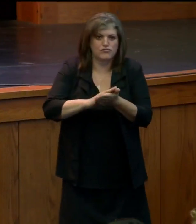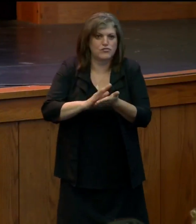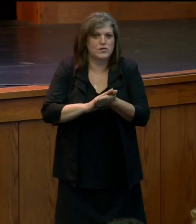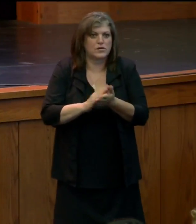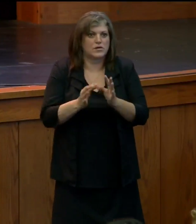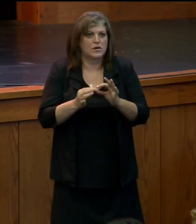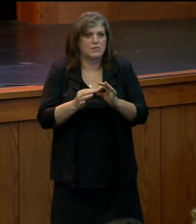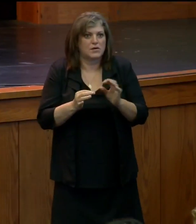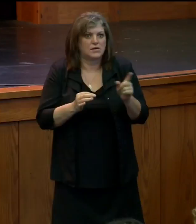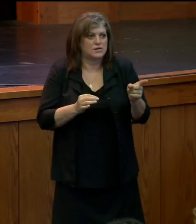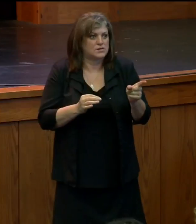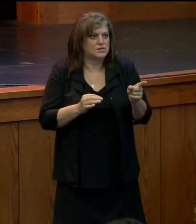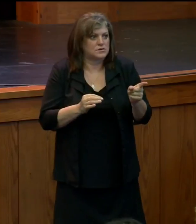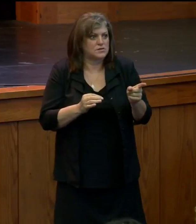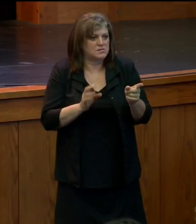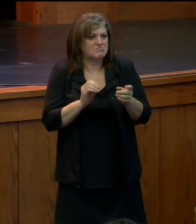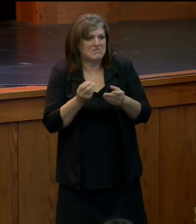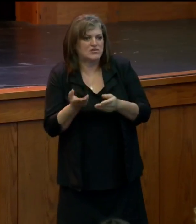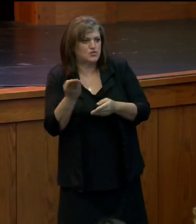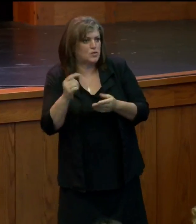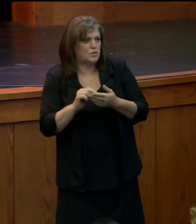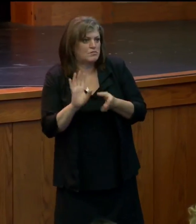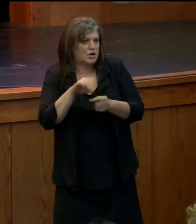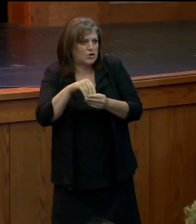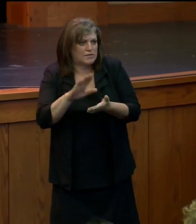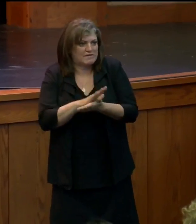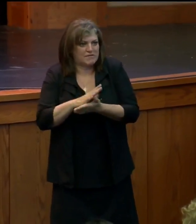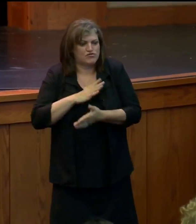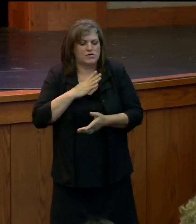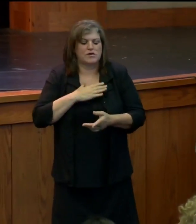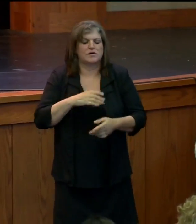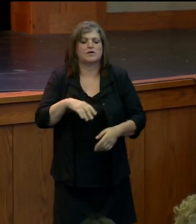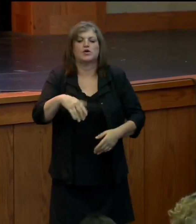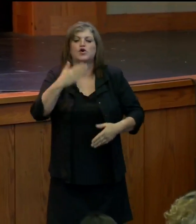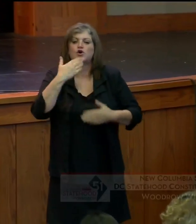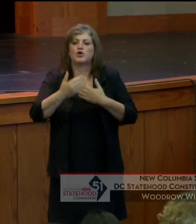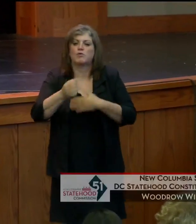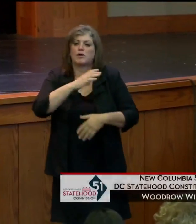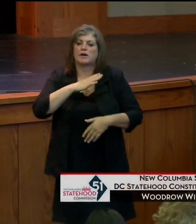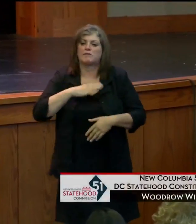COMMISSION AND WE WILL MAKE THEM A PART OF THE RECORD. GOOD MORNING, COMMISSIONERS AND NEIGHBORS.